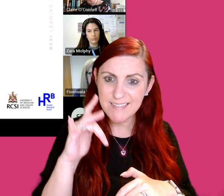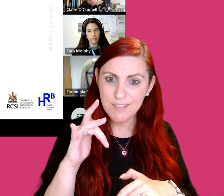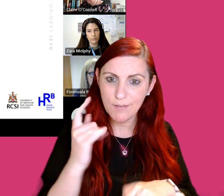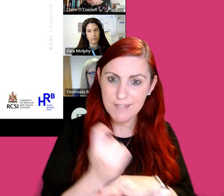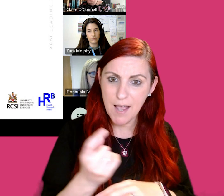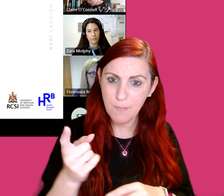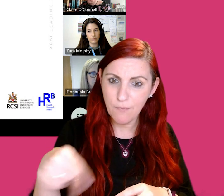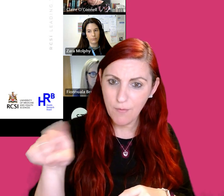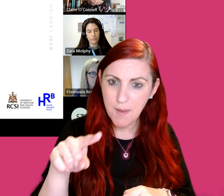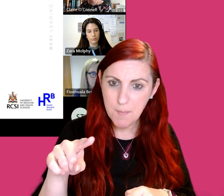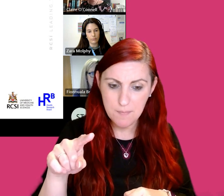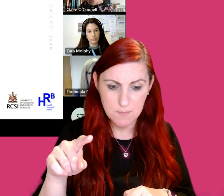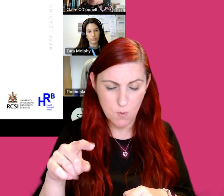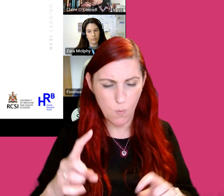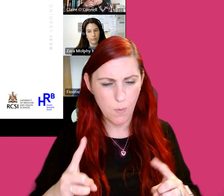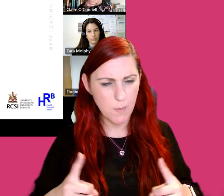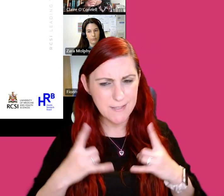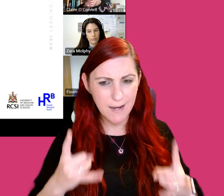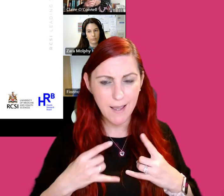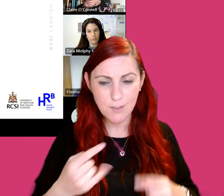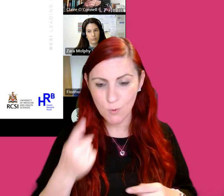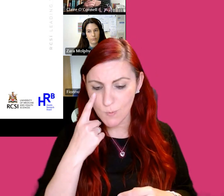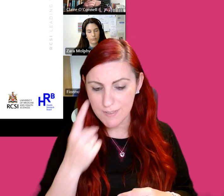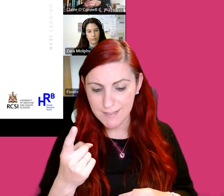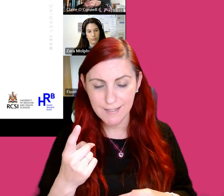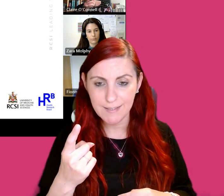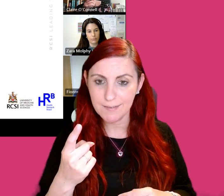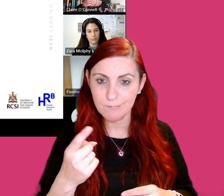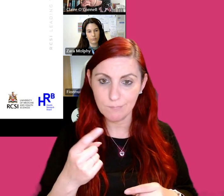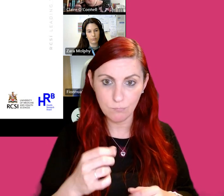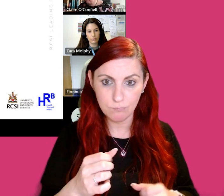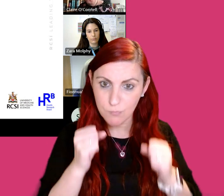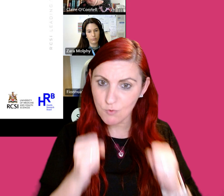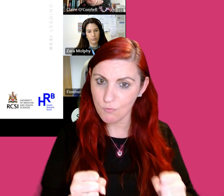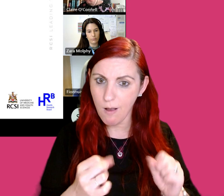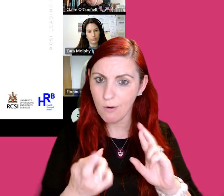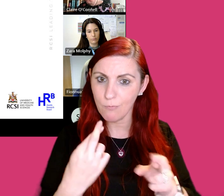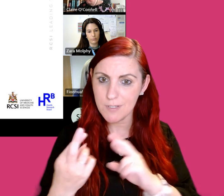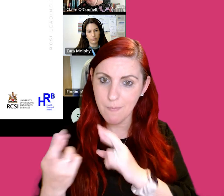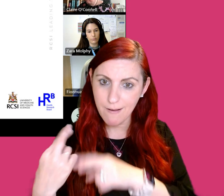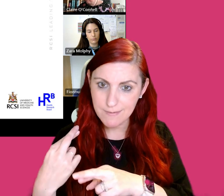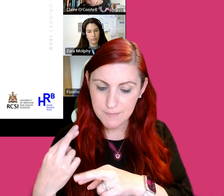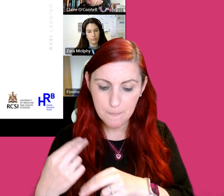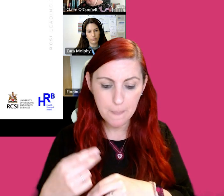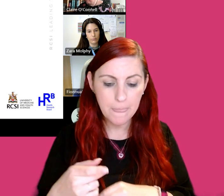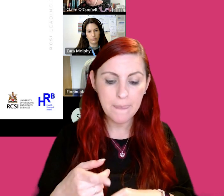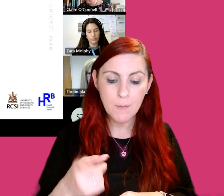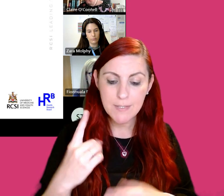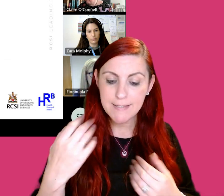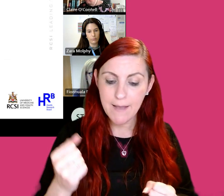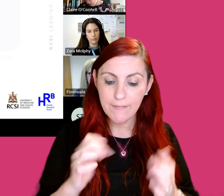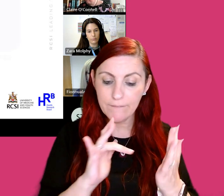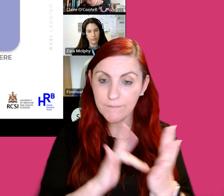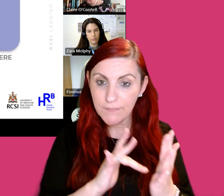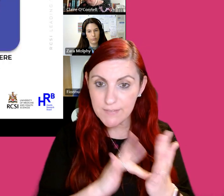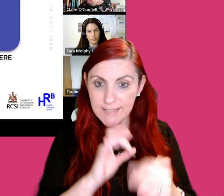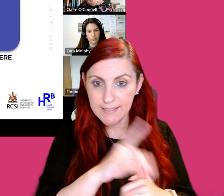were delighted to see this um this response we carried out 15 patient interviews and uh from